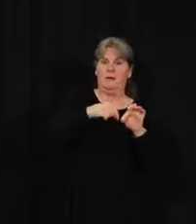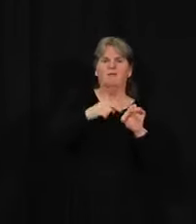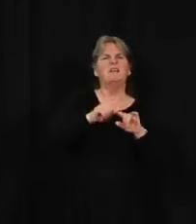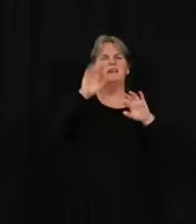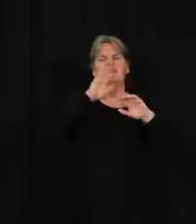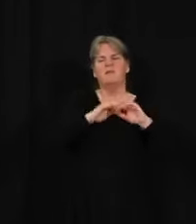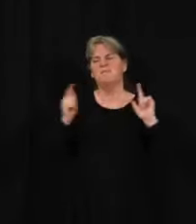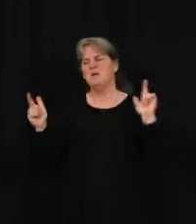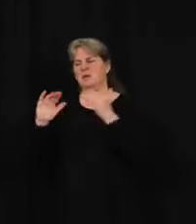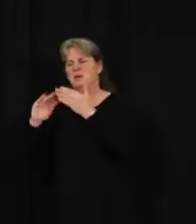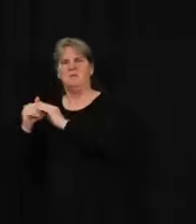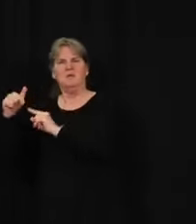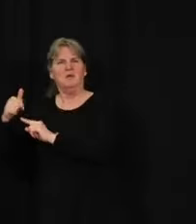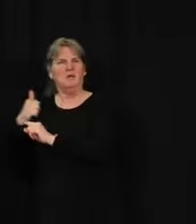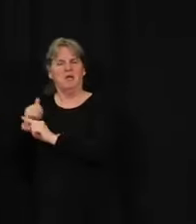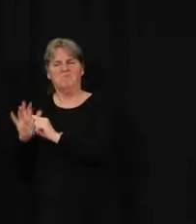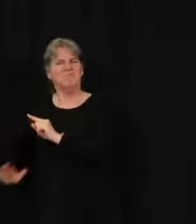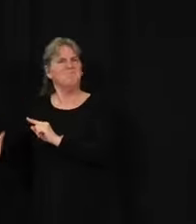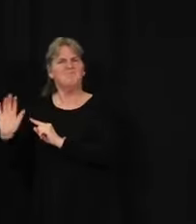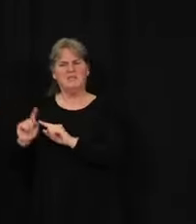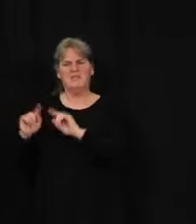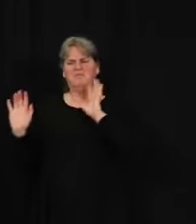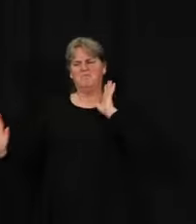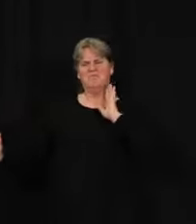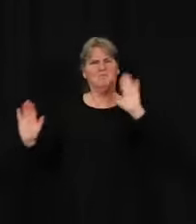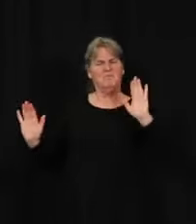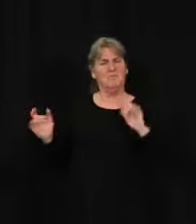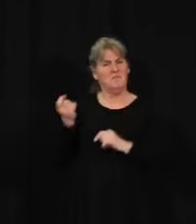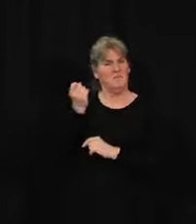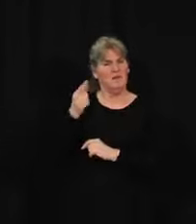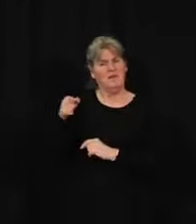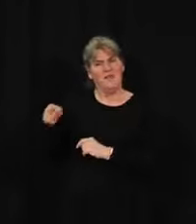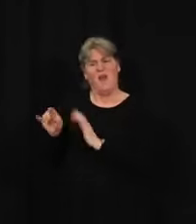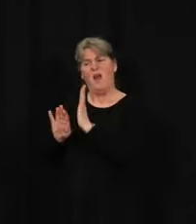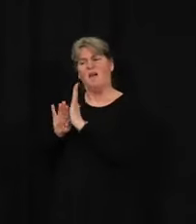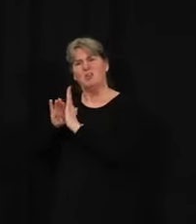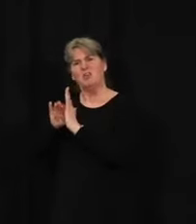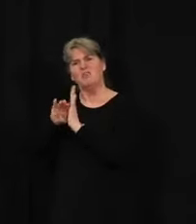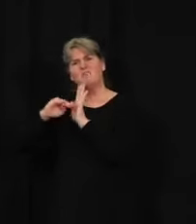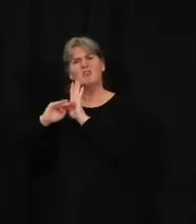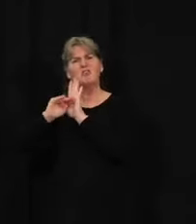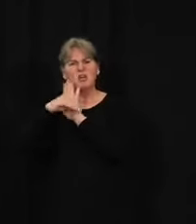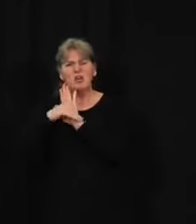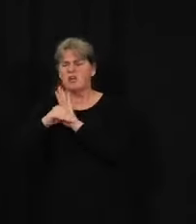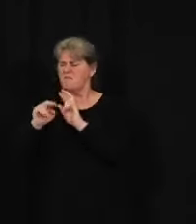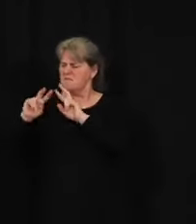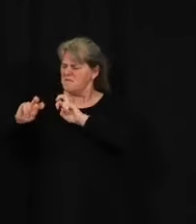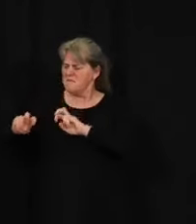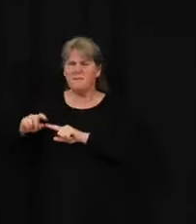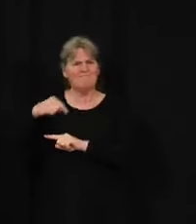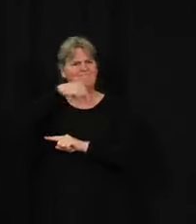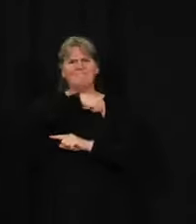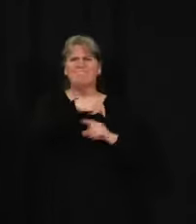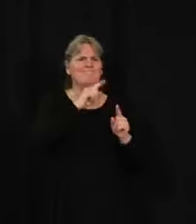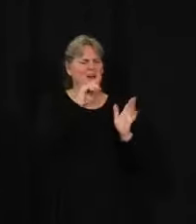jurisdictions. As I said, we don't have a COVID curve to analyse. And as always, are population